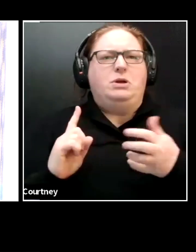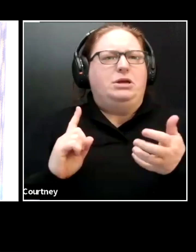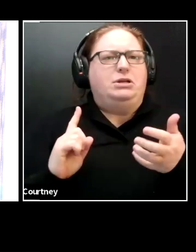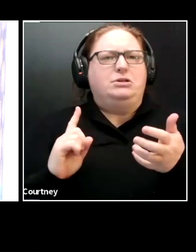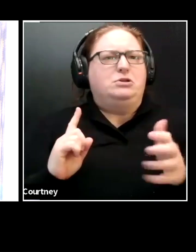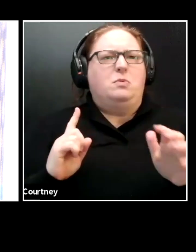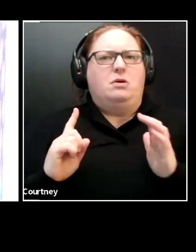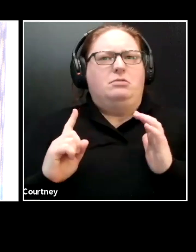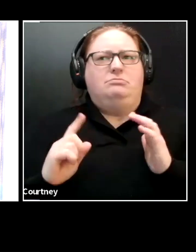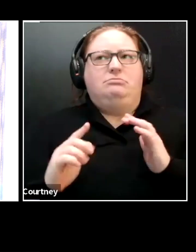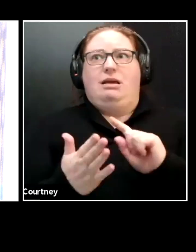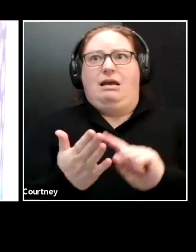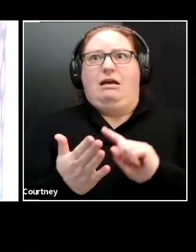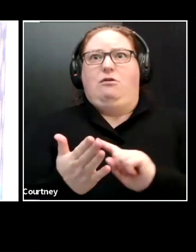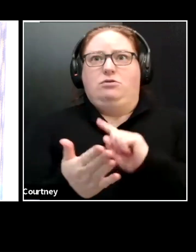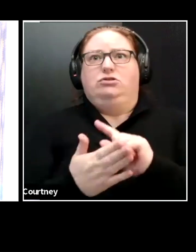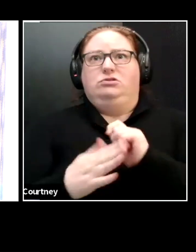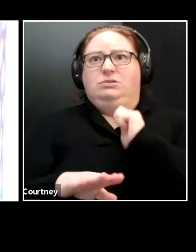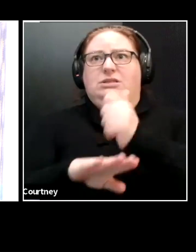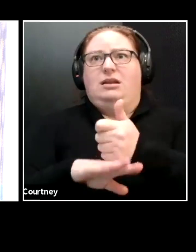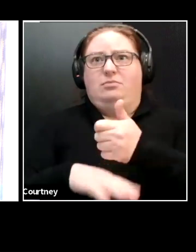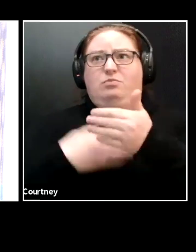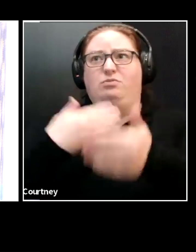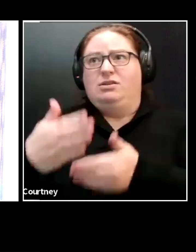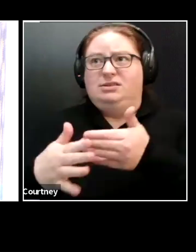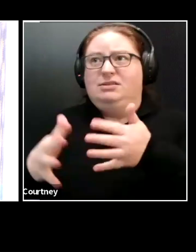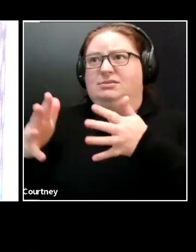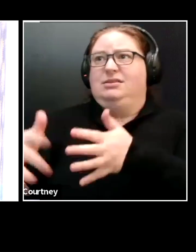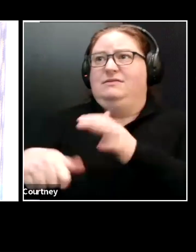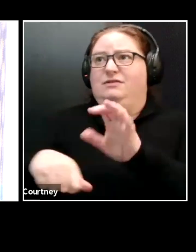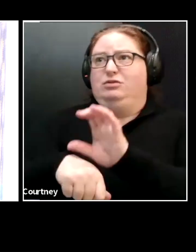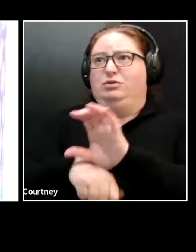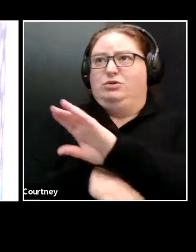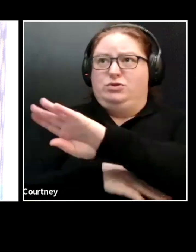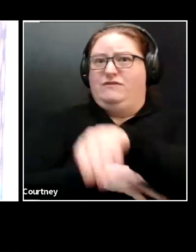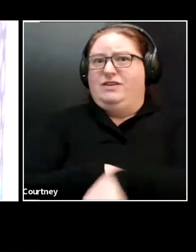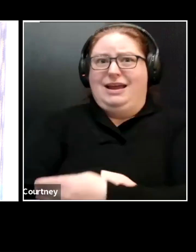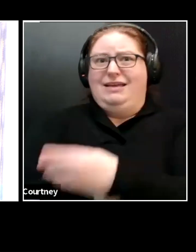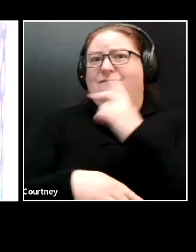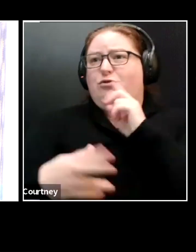up a process and then leave our computers on overnight in order to get any results. Um,